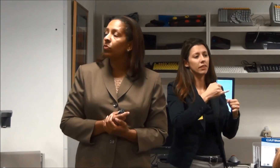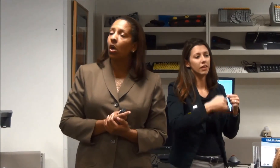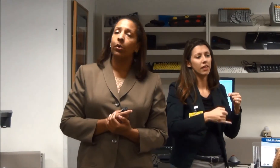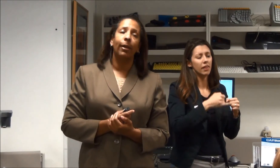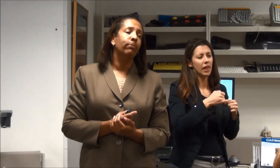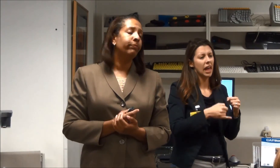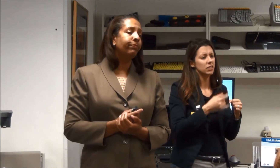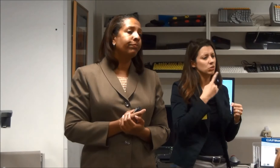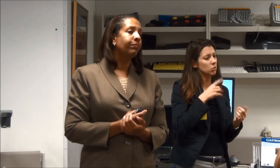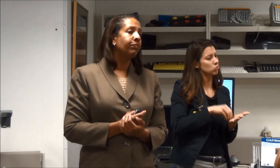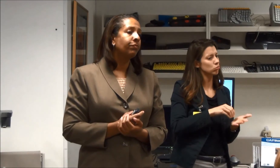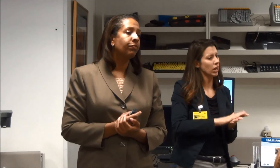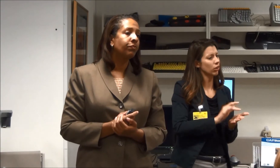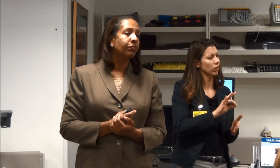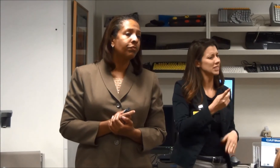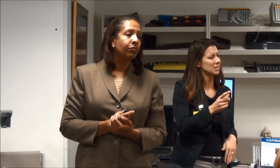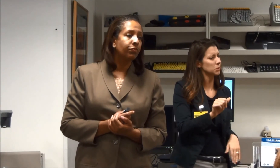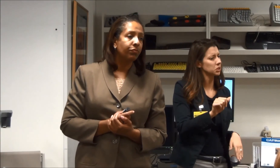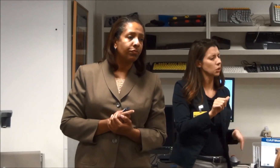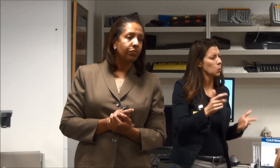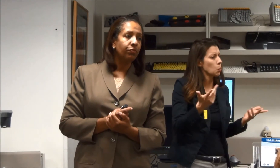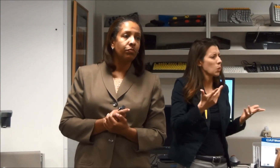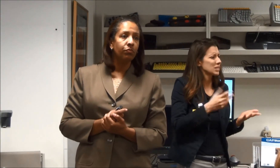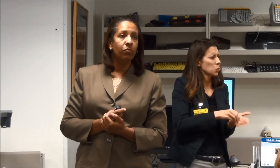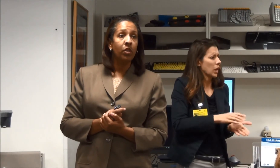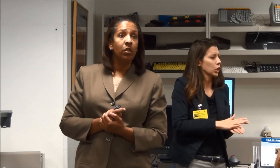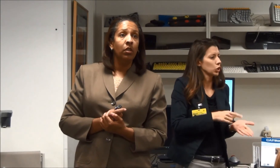Jo Linda Johnson: Oh yeah. Participant: What constitutes a record?